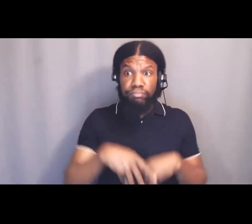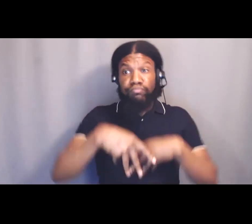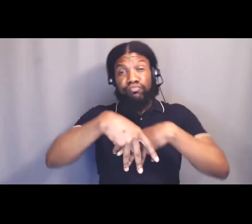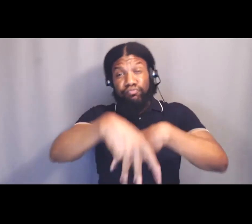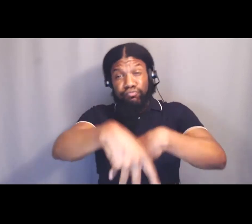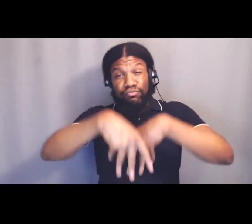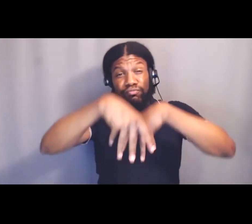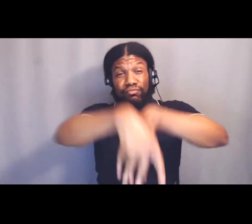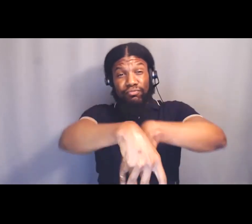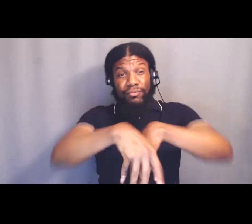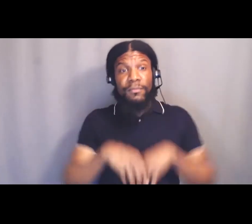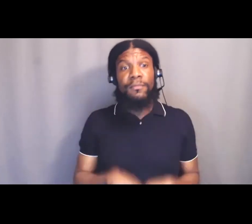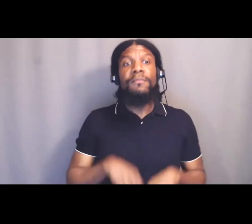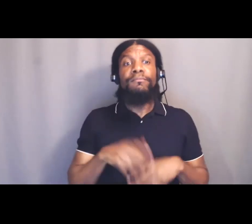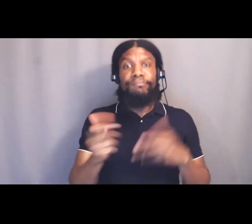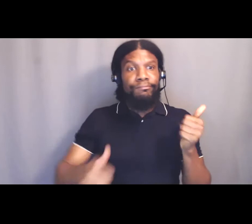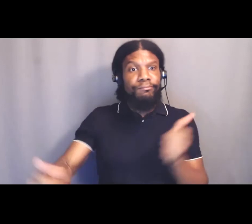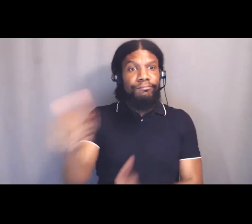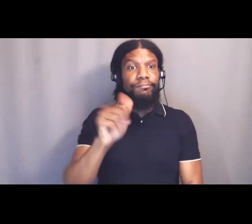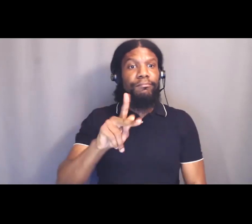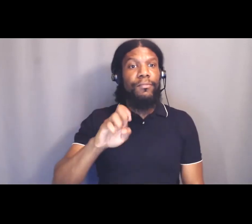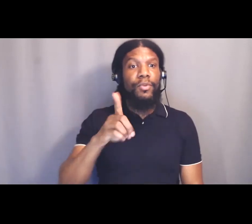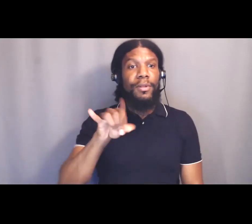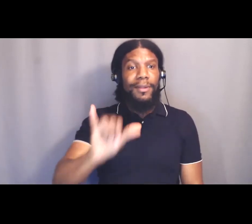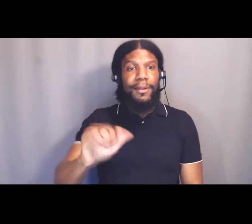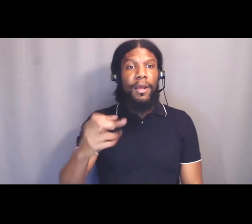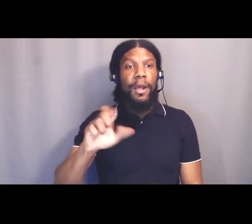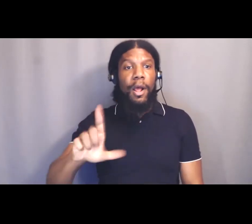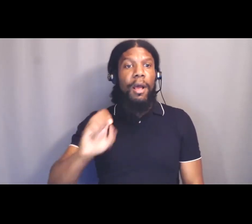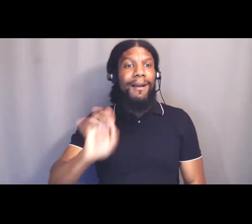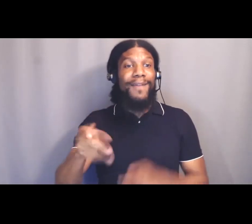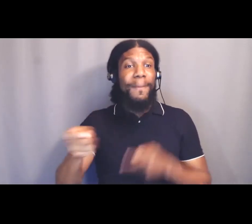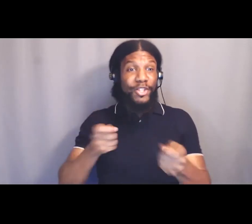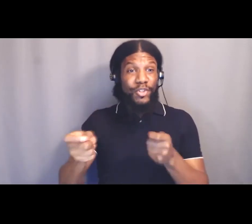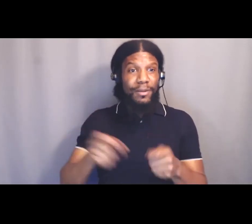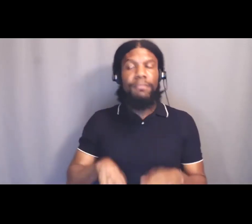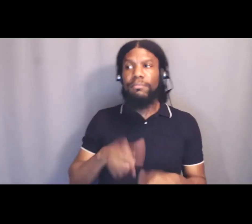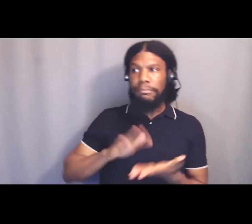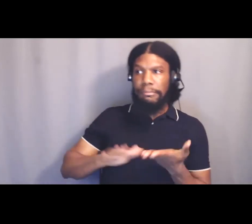in front of, yeah, the Kennedy Hall of Administration and. Kenneth Hahn Hall. Kenneth Hall. -Kenneth Hahn.